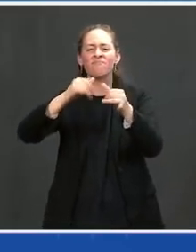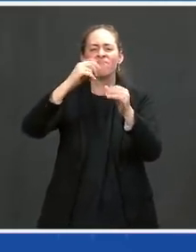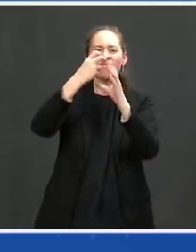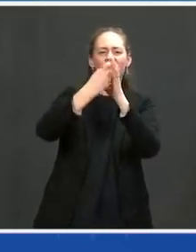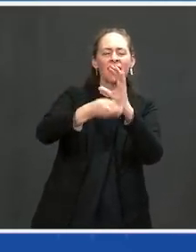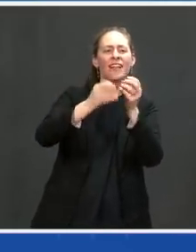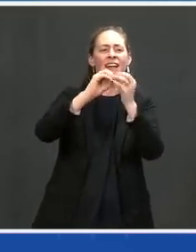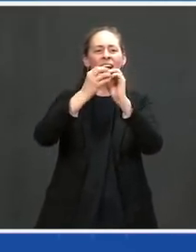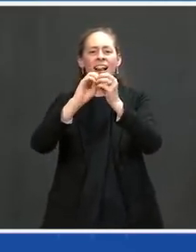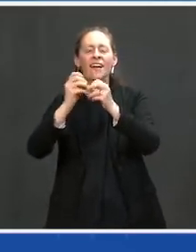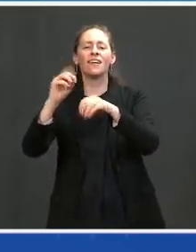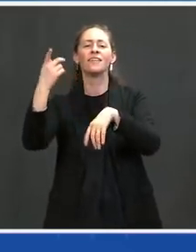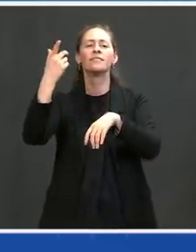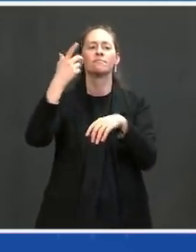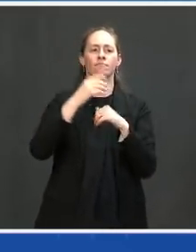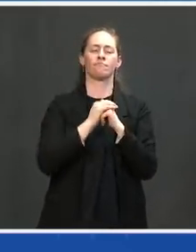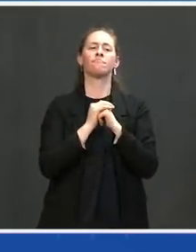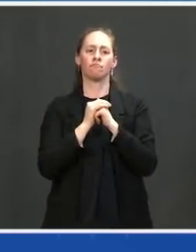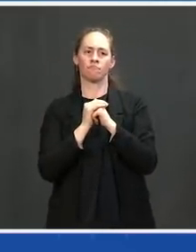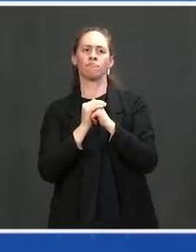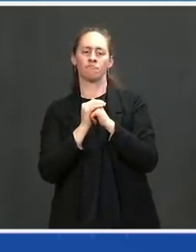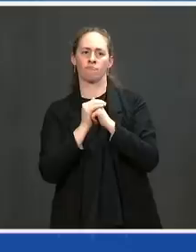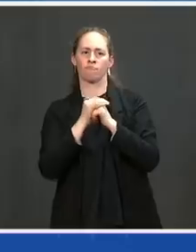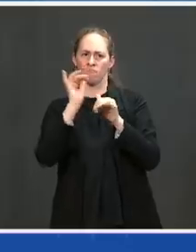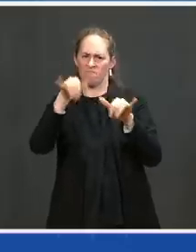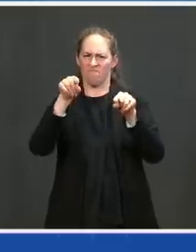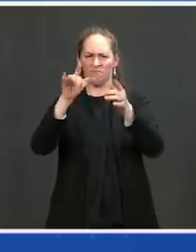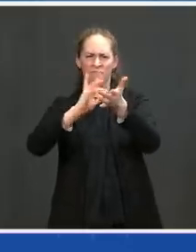is make sure we invest closer to 2 percent.